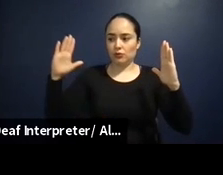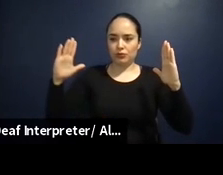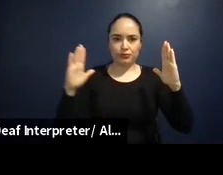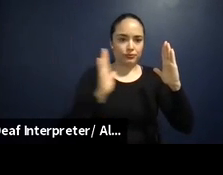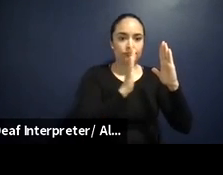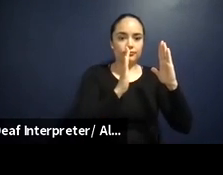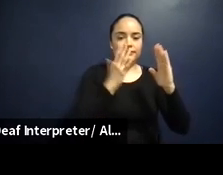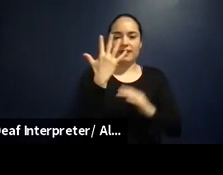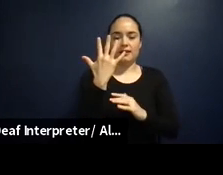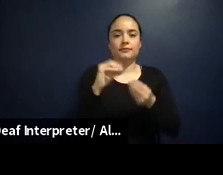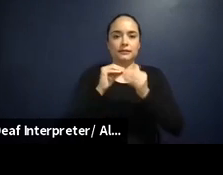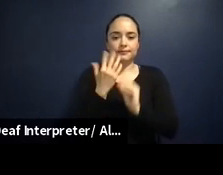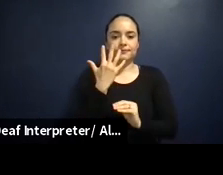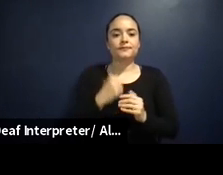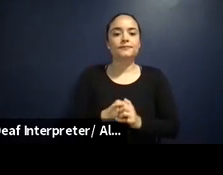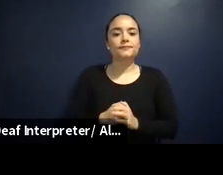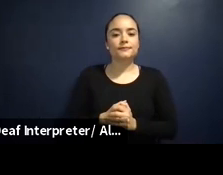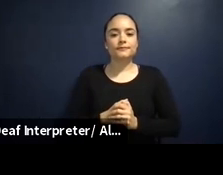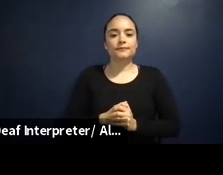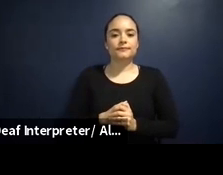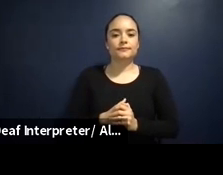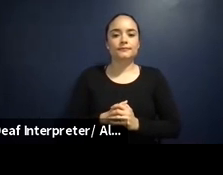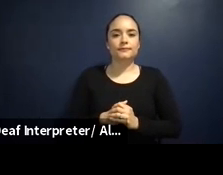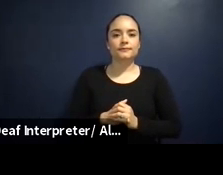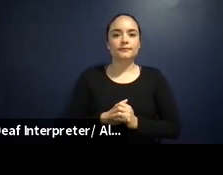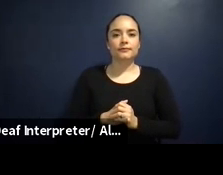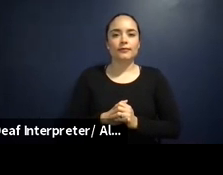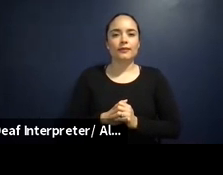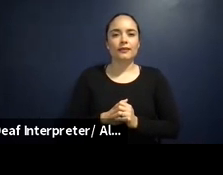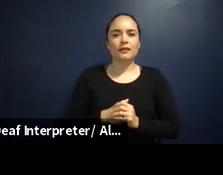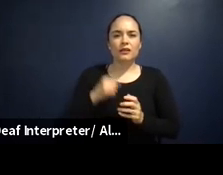[Sarah]: So you mentioned Moh's hardness. Is that, like, a guy named Moe who goes around and is like, "it's